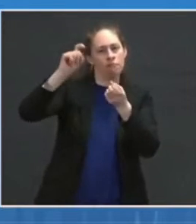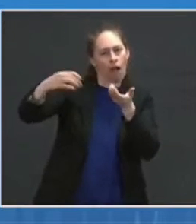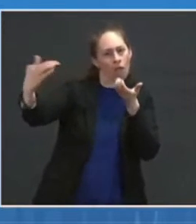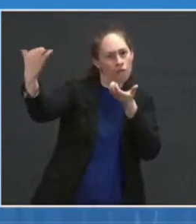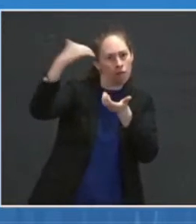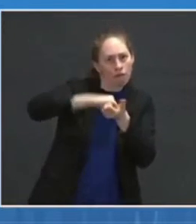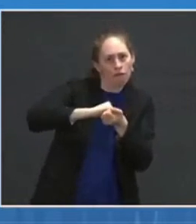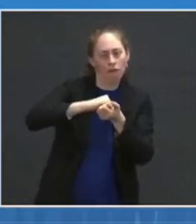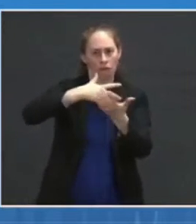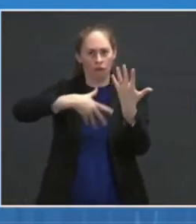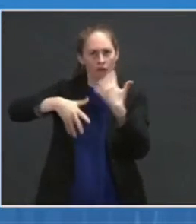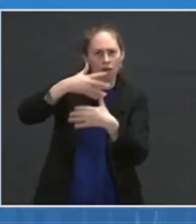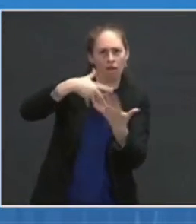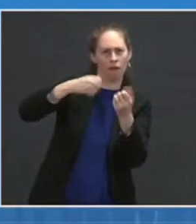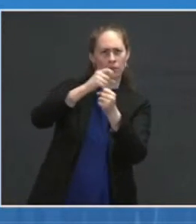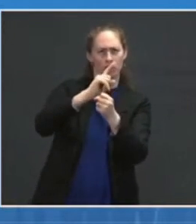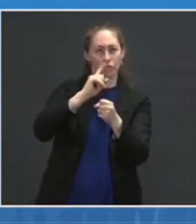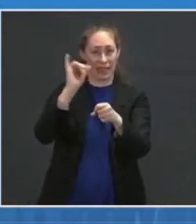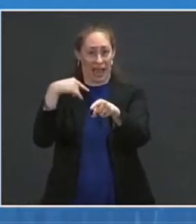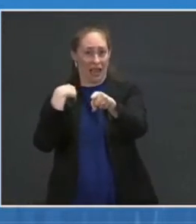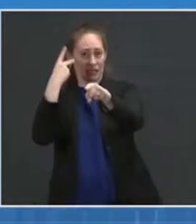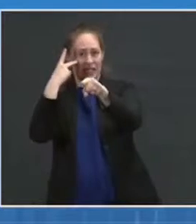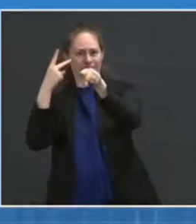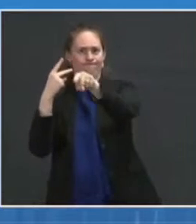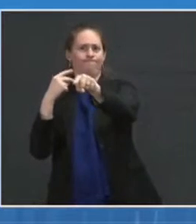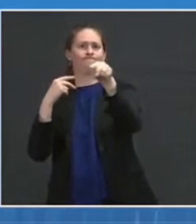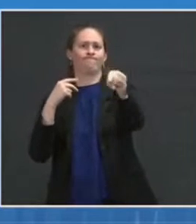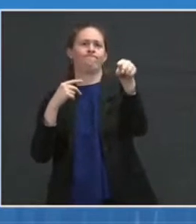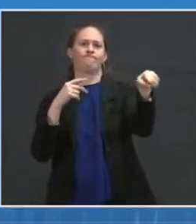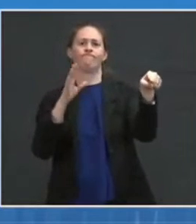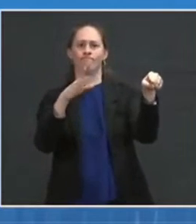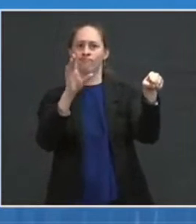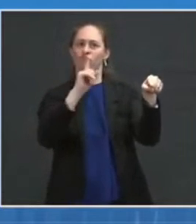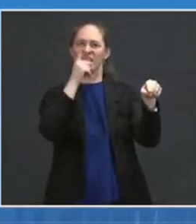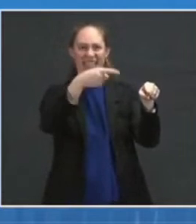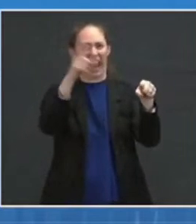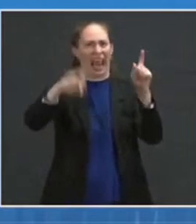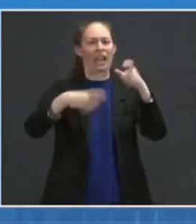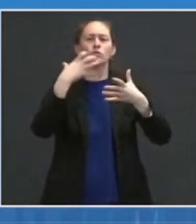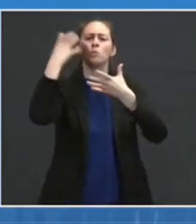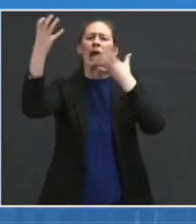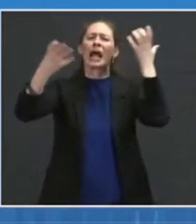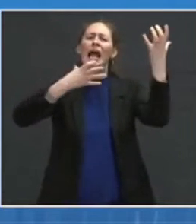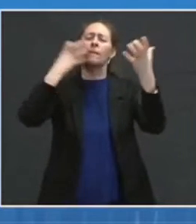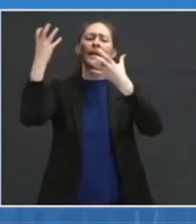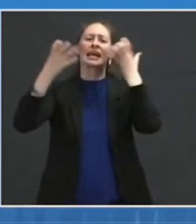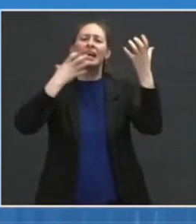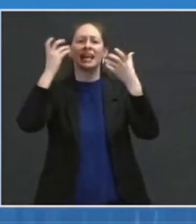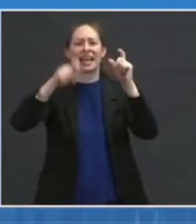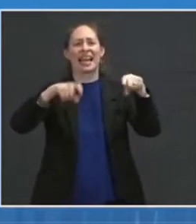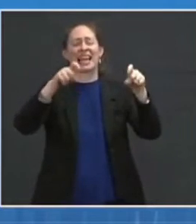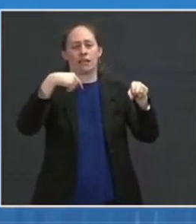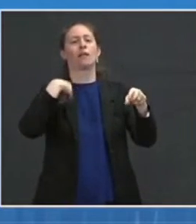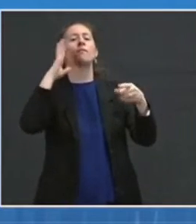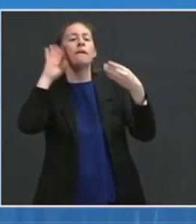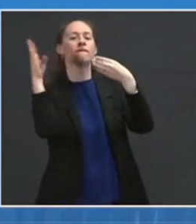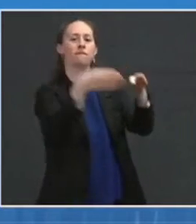SITES. IT IS A DEEP COLLABORATION.